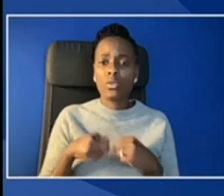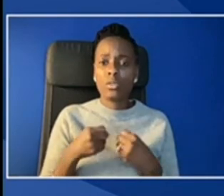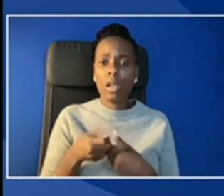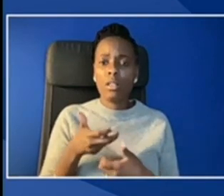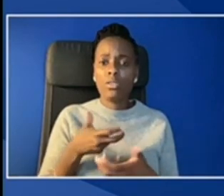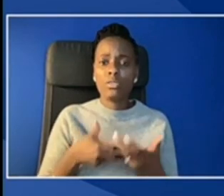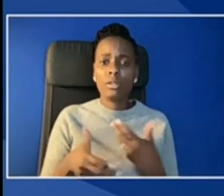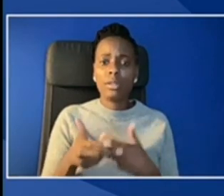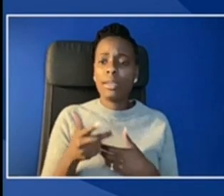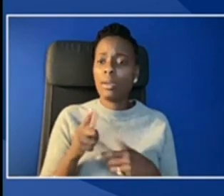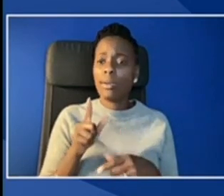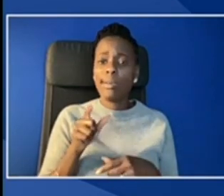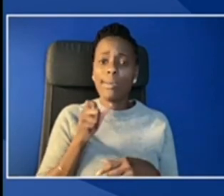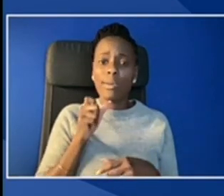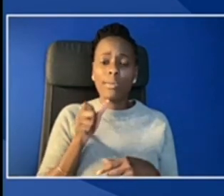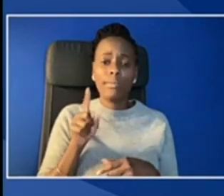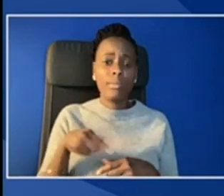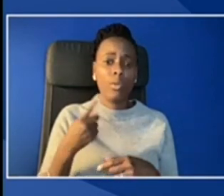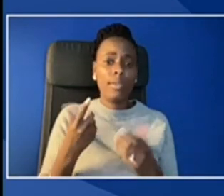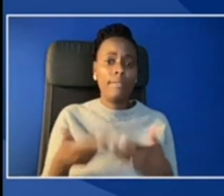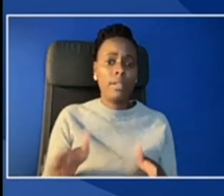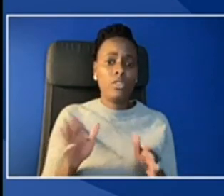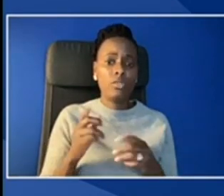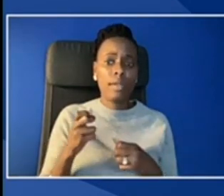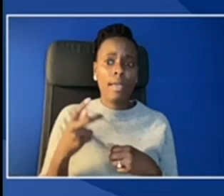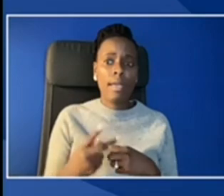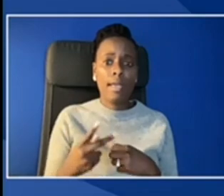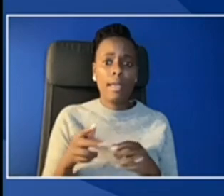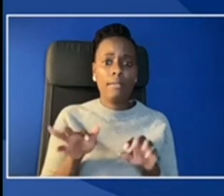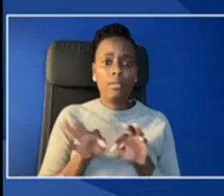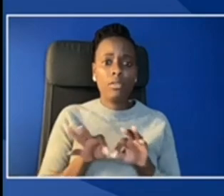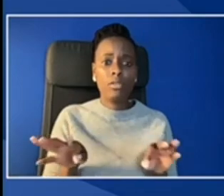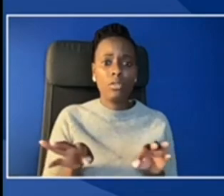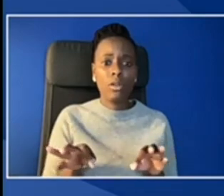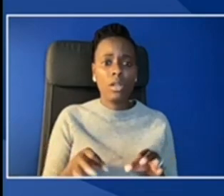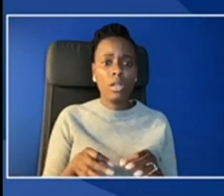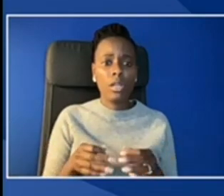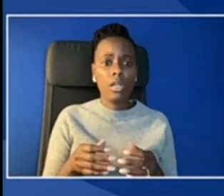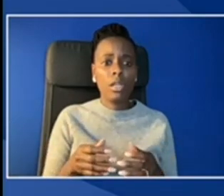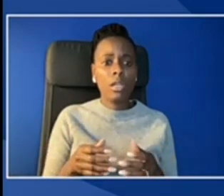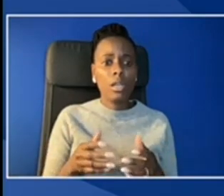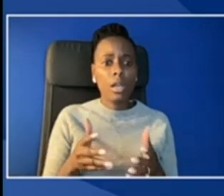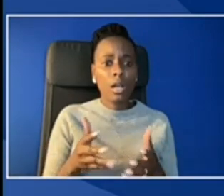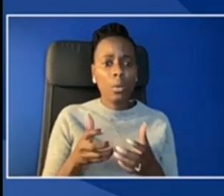finished, and I wanted to buy Bitcoin in 2010 and Social Security wouldn't let me.